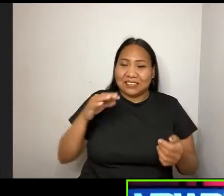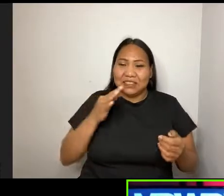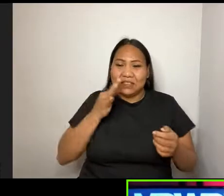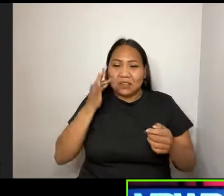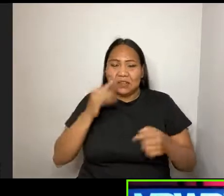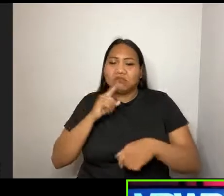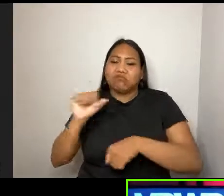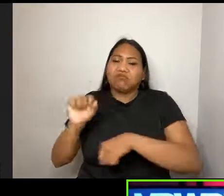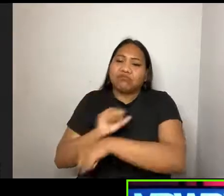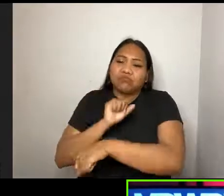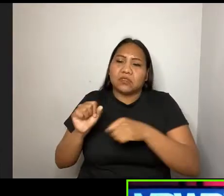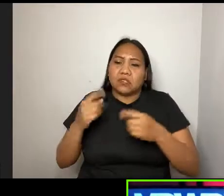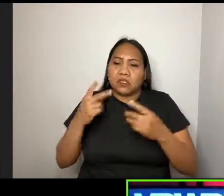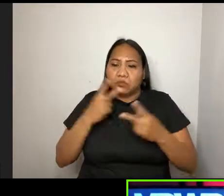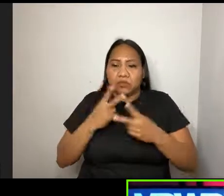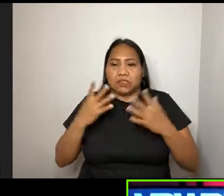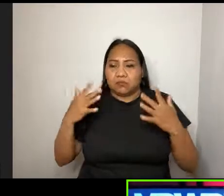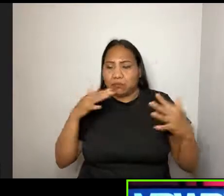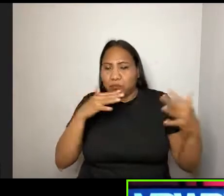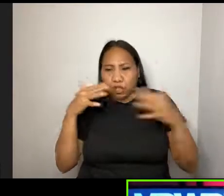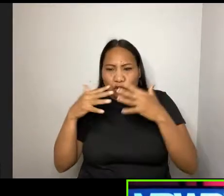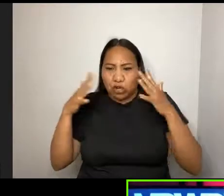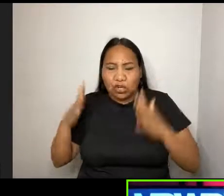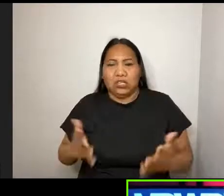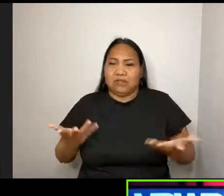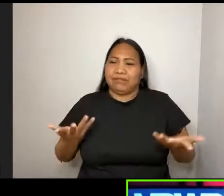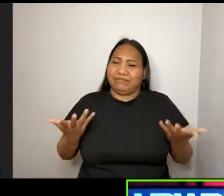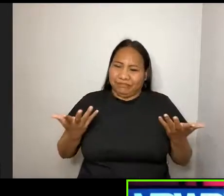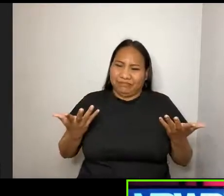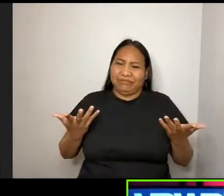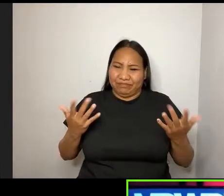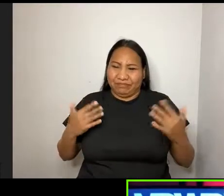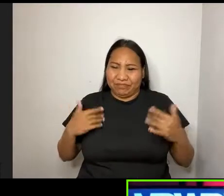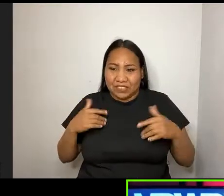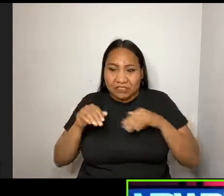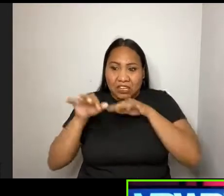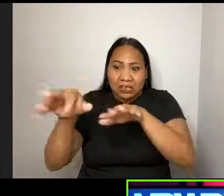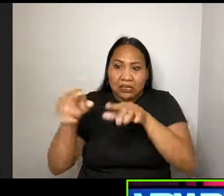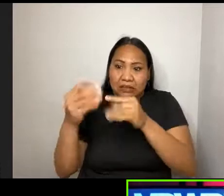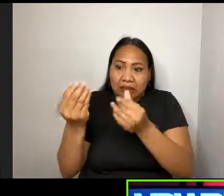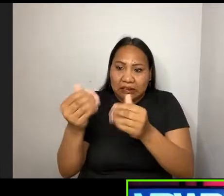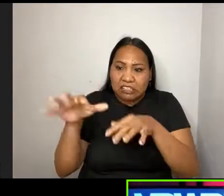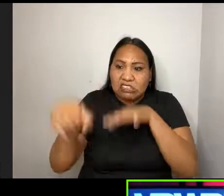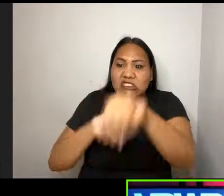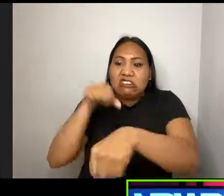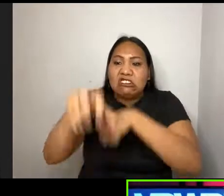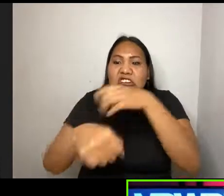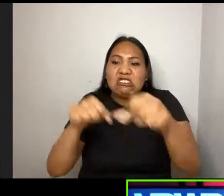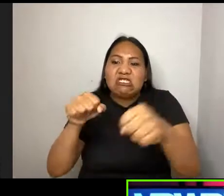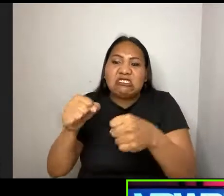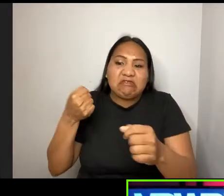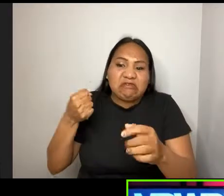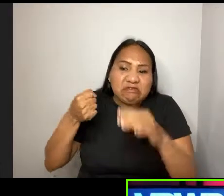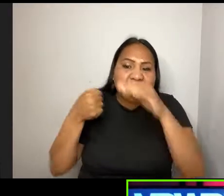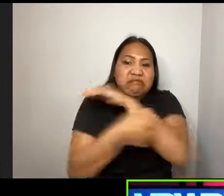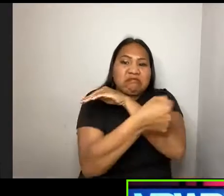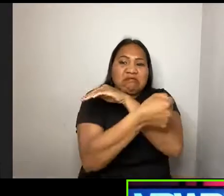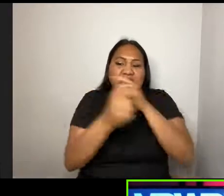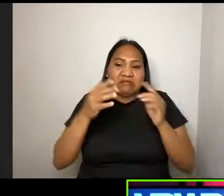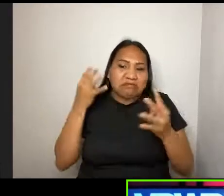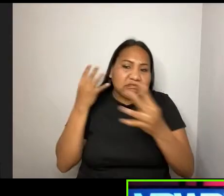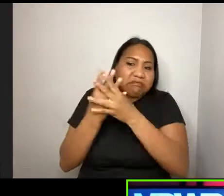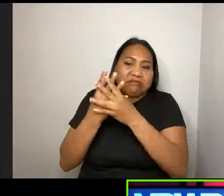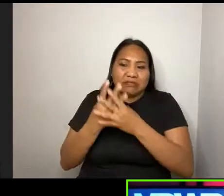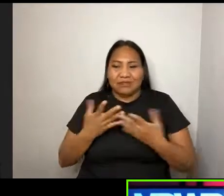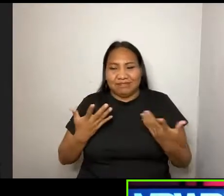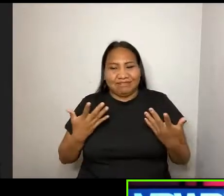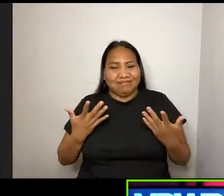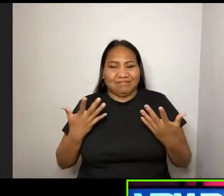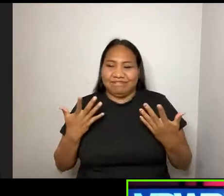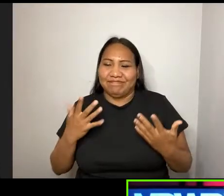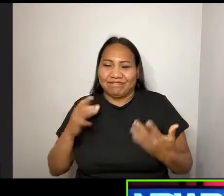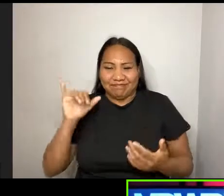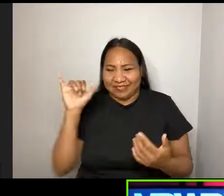and we were invaded. The reframing of history to be something where the White people were